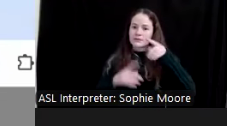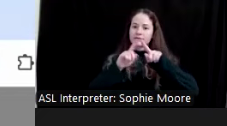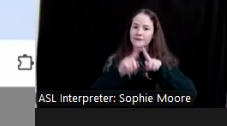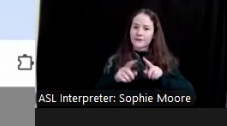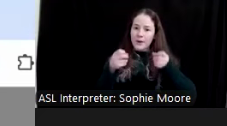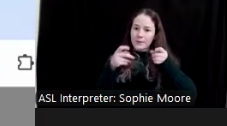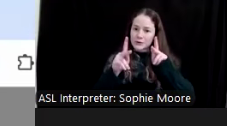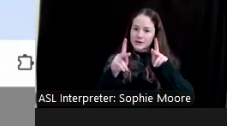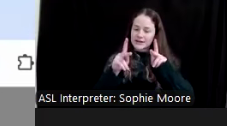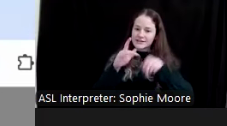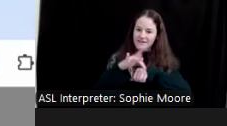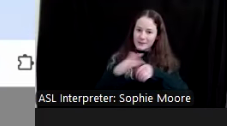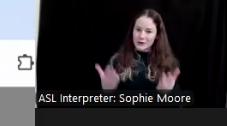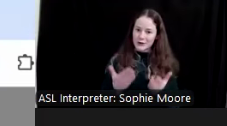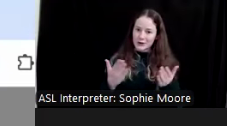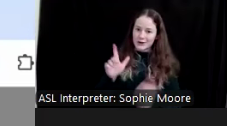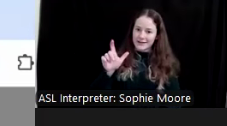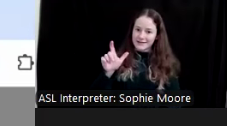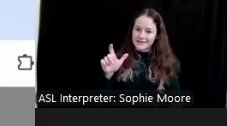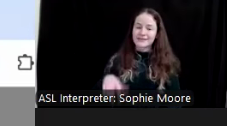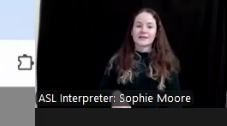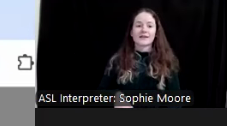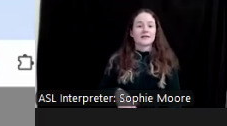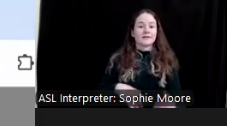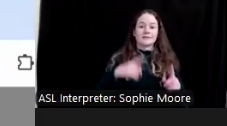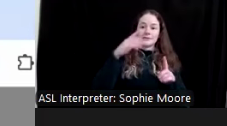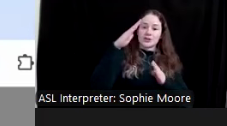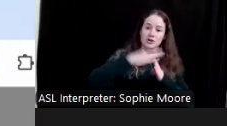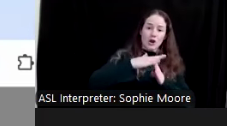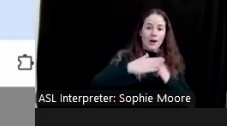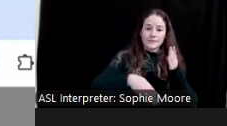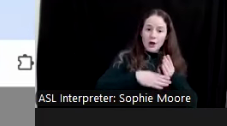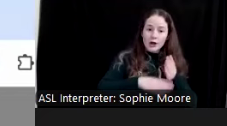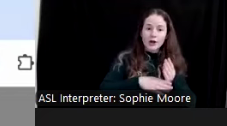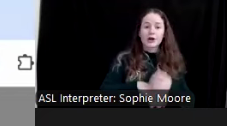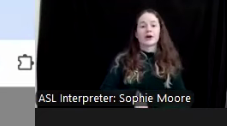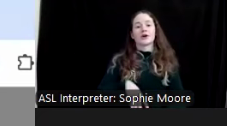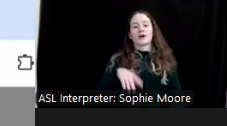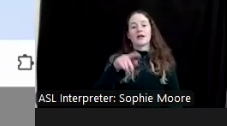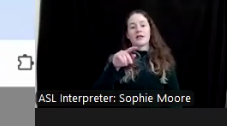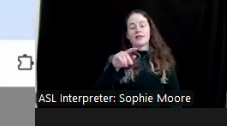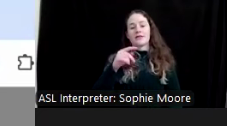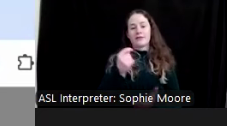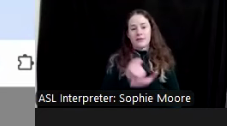Right. Uh, anything from top soccer, adapted soccer, therapeutic um, recreation within the Bay County urban